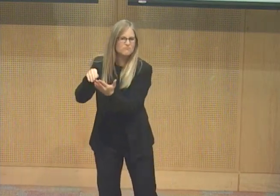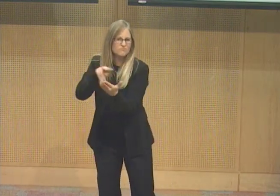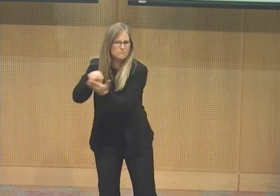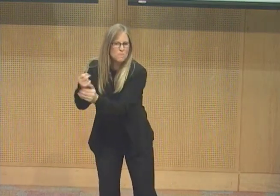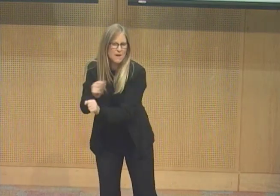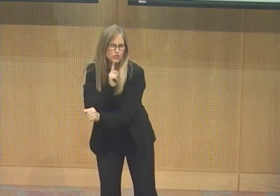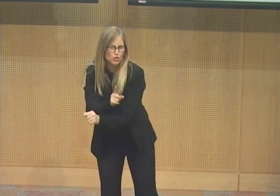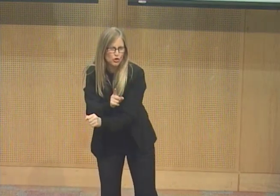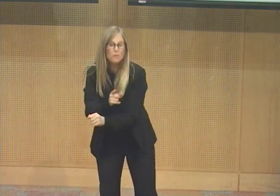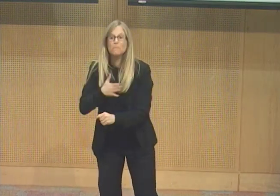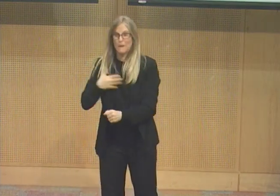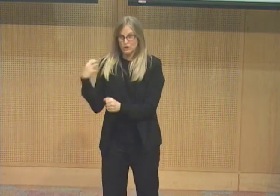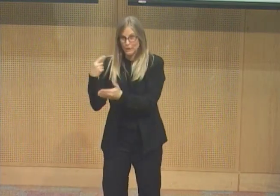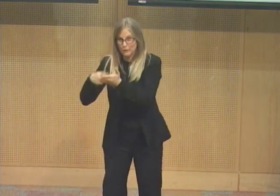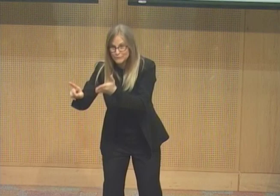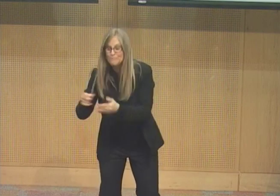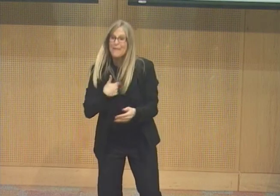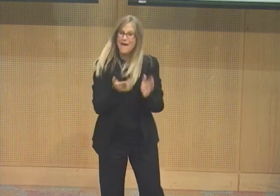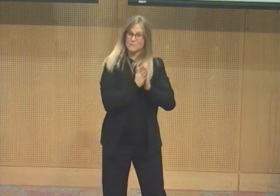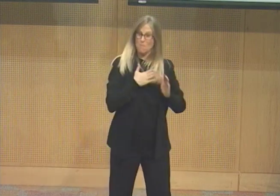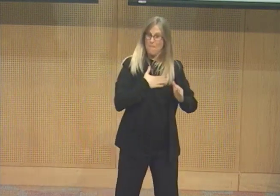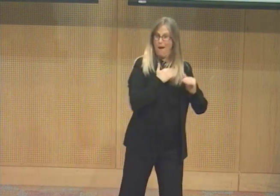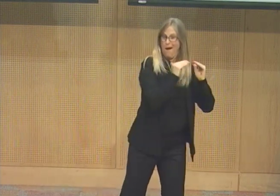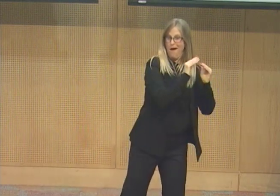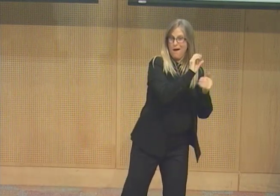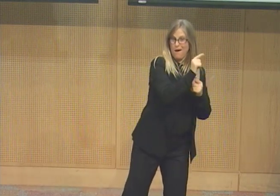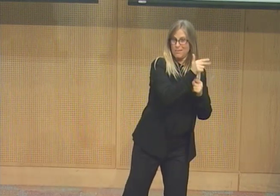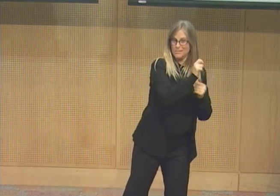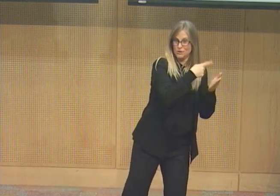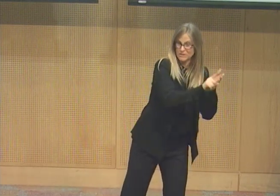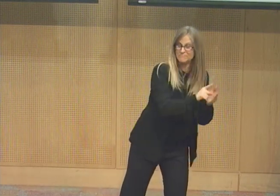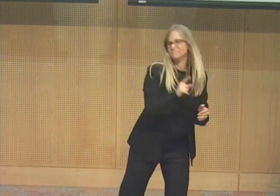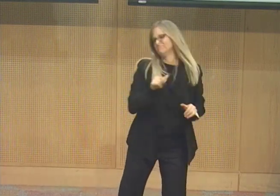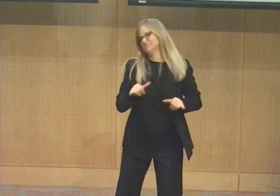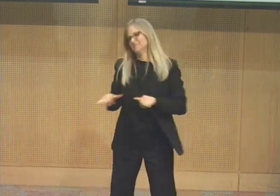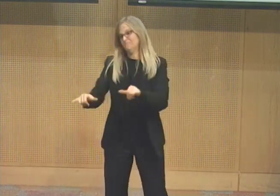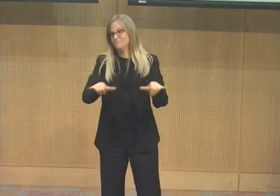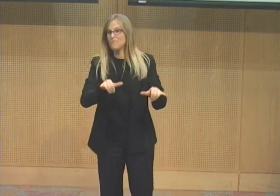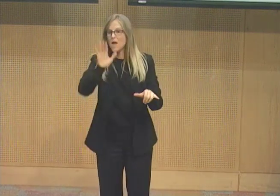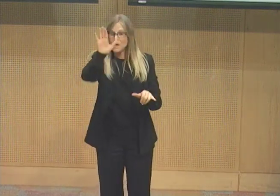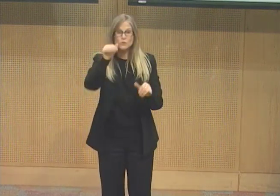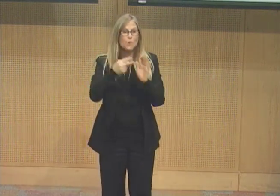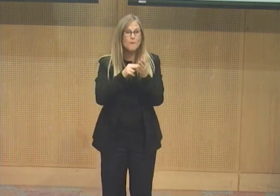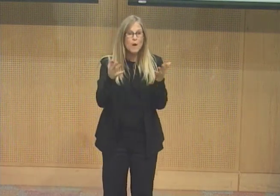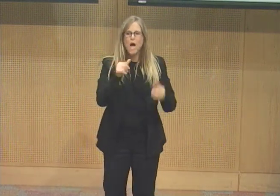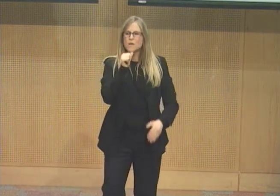Then I employed my chair to help me. My chair checked. Then I had a colleague check my work.